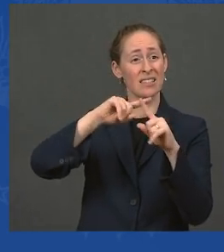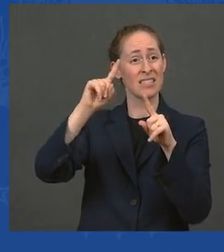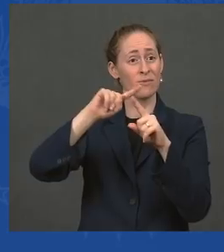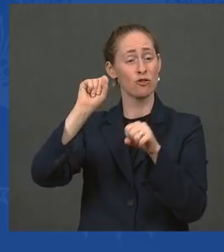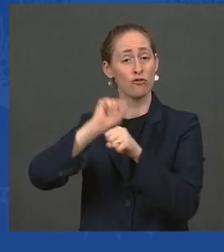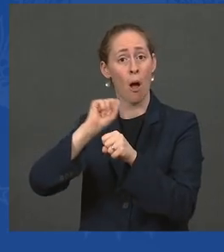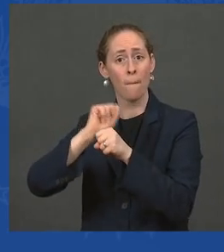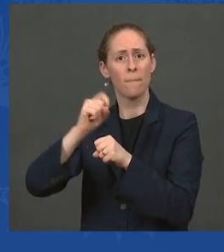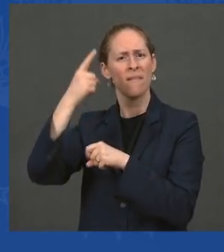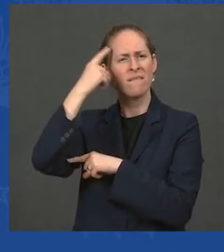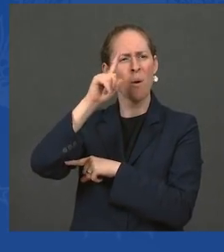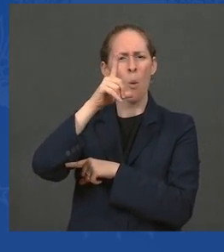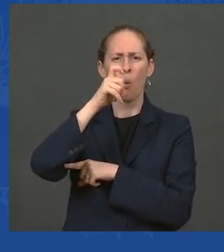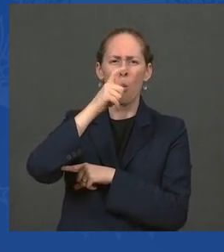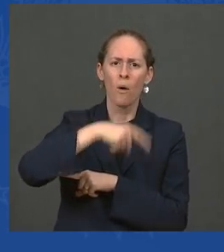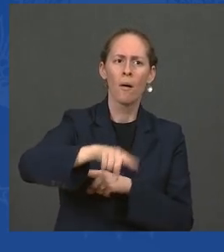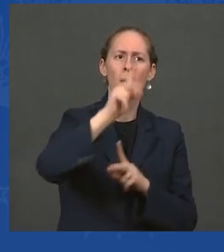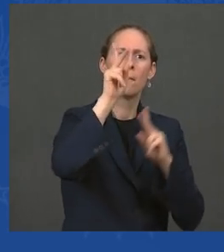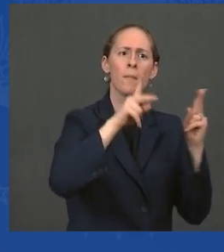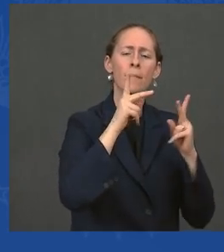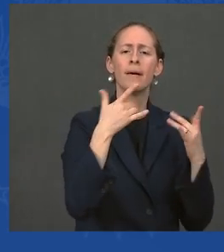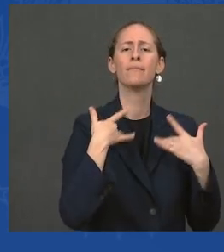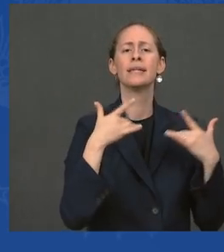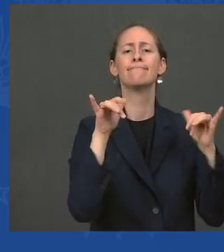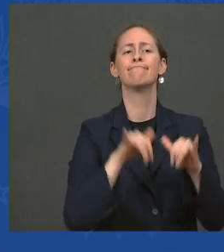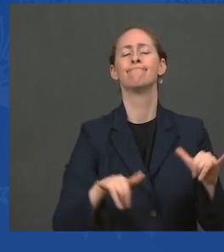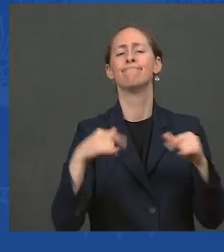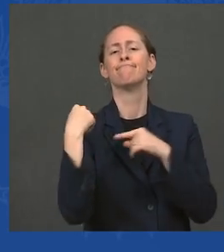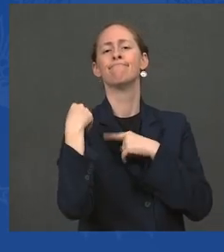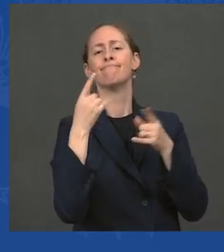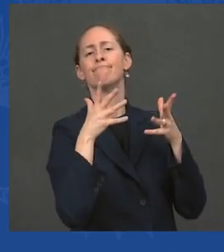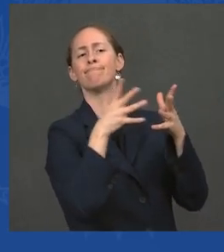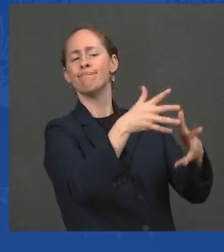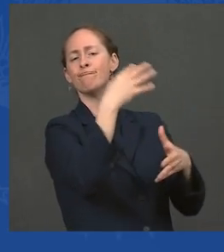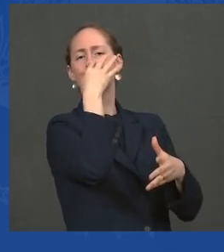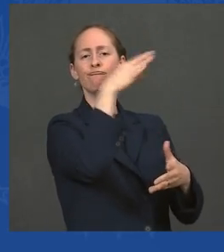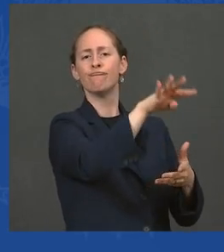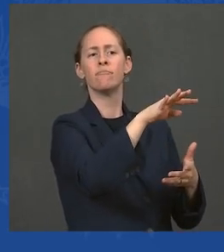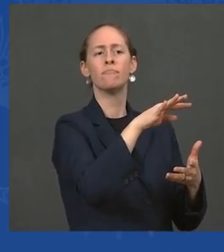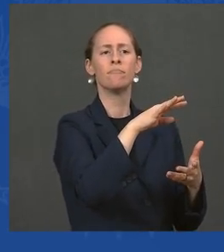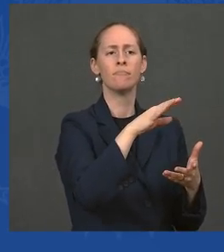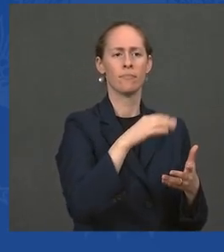who are too often left out and left behind. The vast majority of the jobs in my infrastructure bill